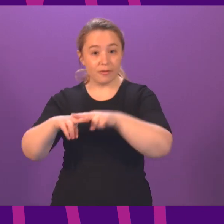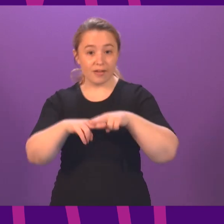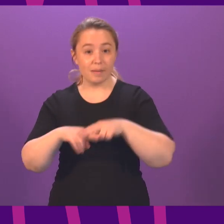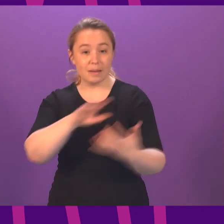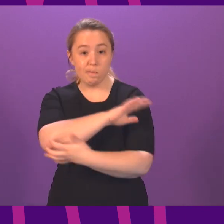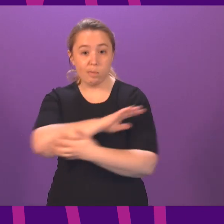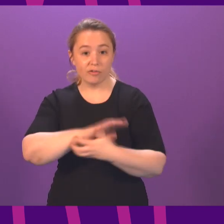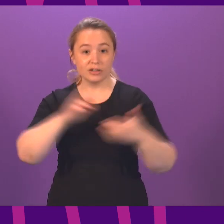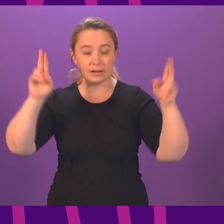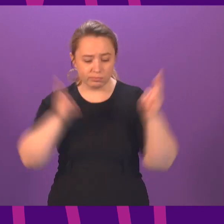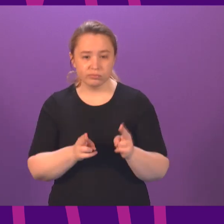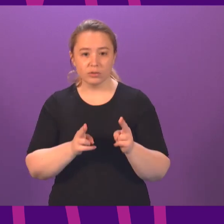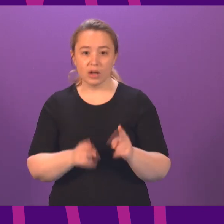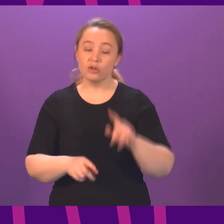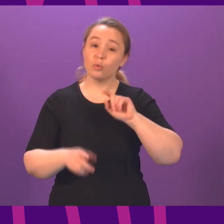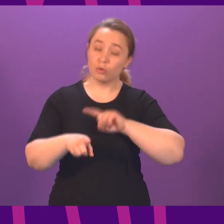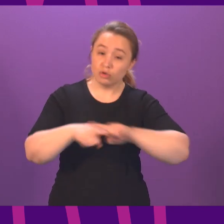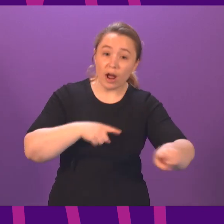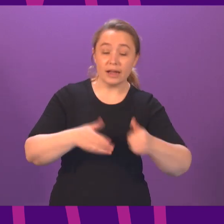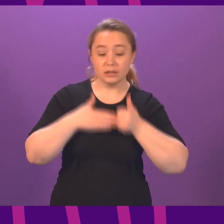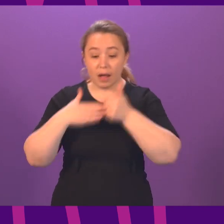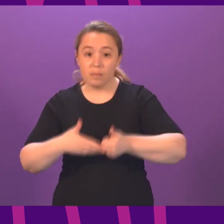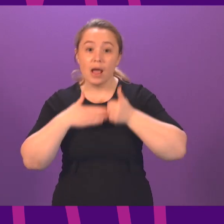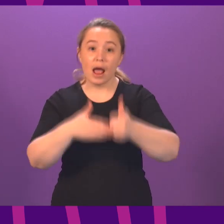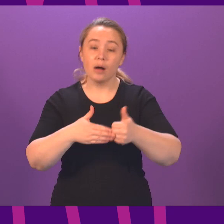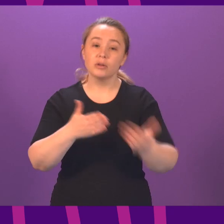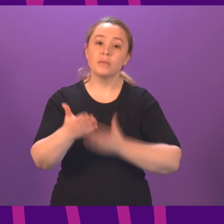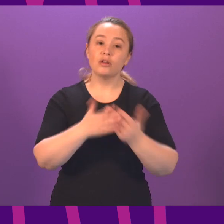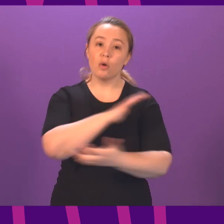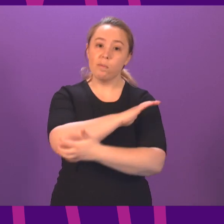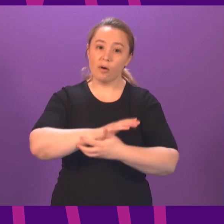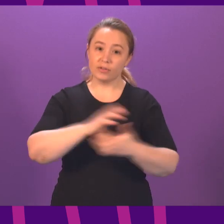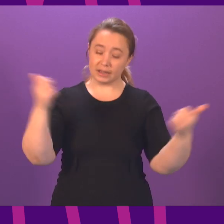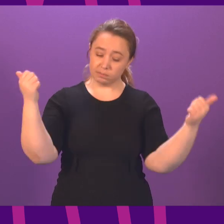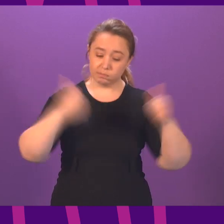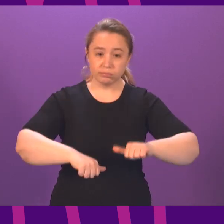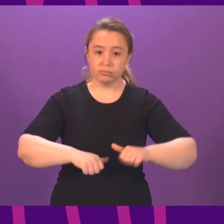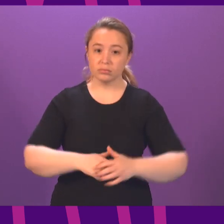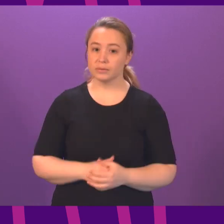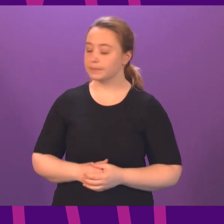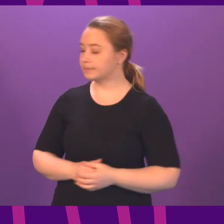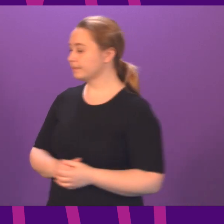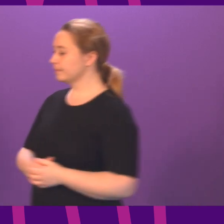will continue to do what we can to try to consign poverty to history in our country.